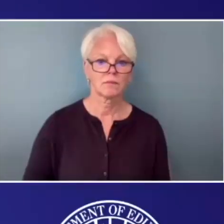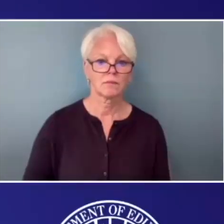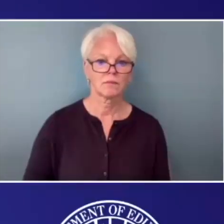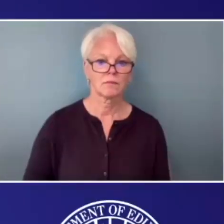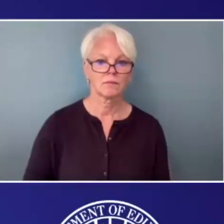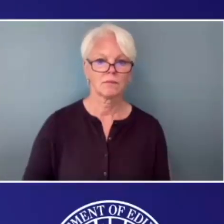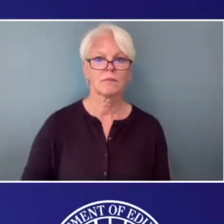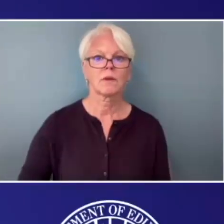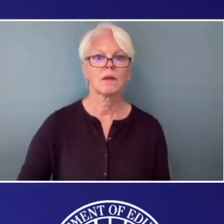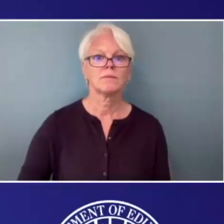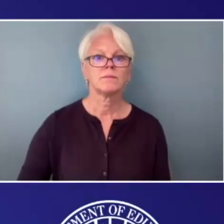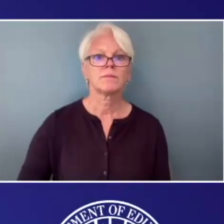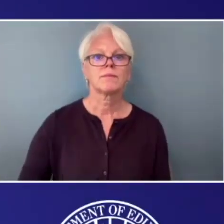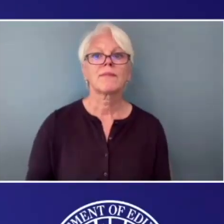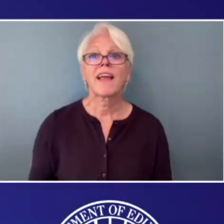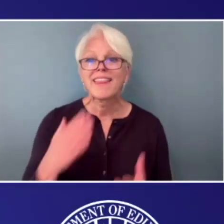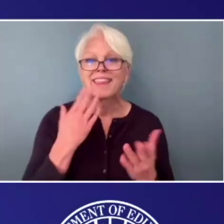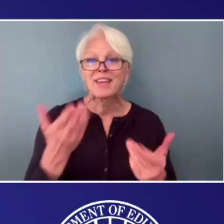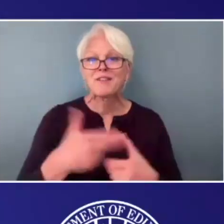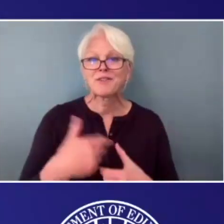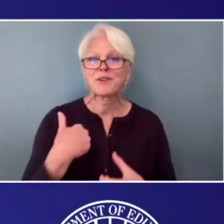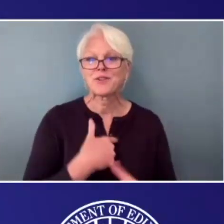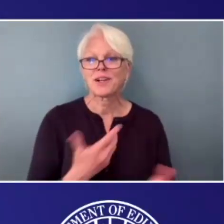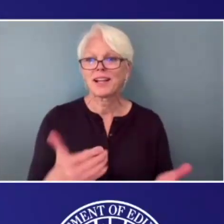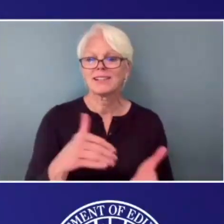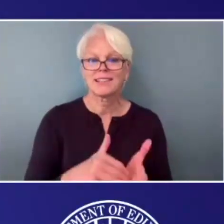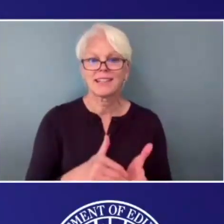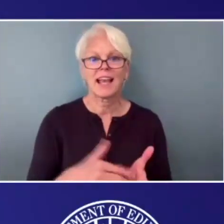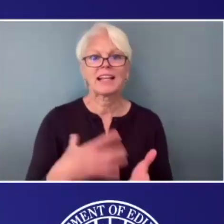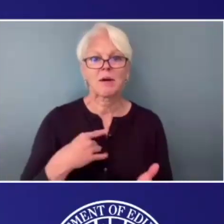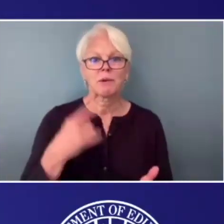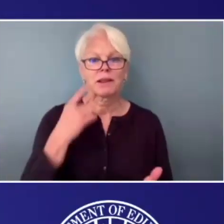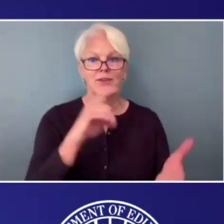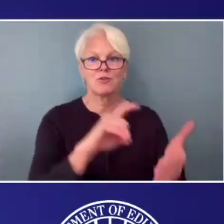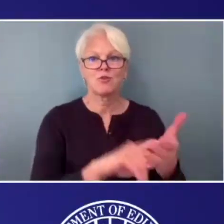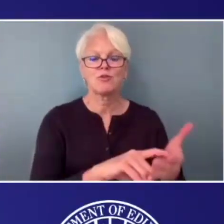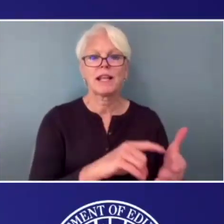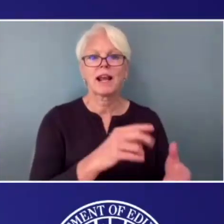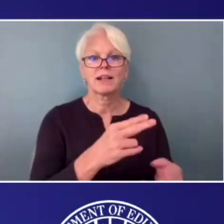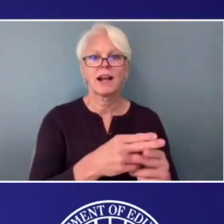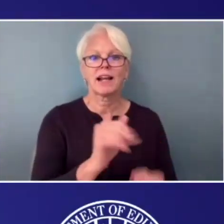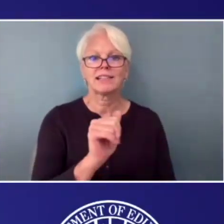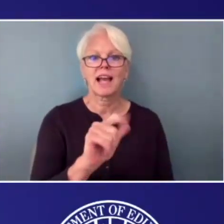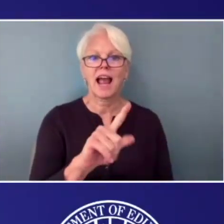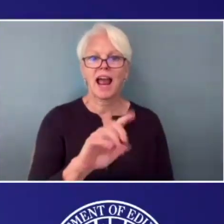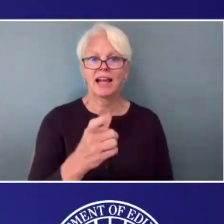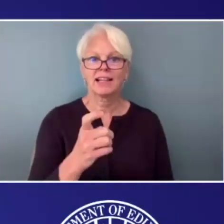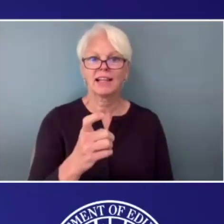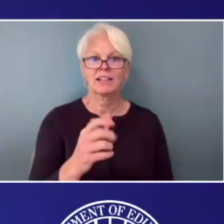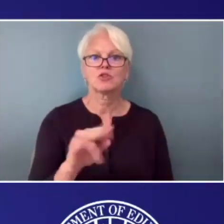Thank you for joining us again. I'd like to recognize Alex Ricci for a report out on the last caucus.